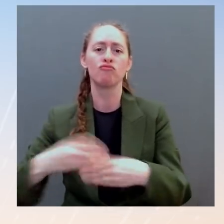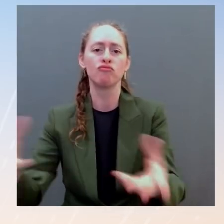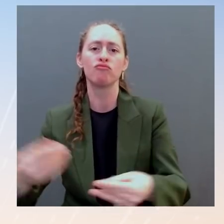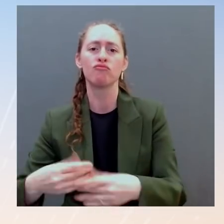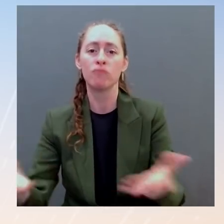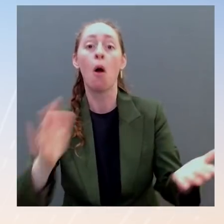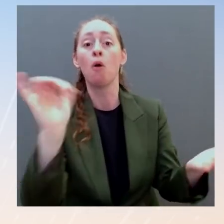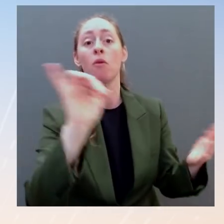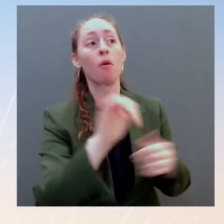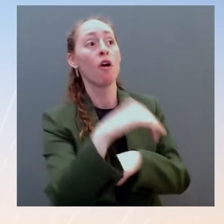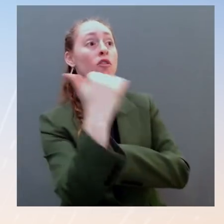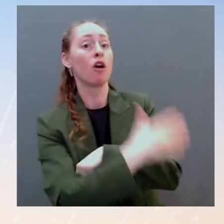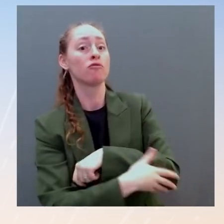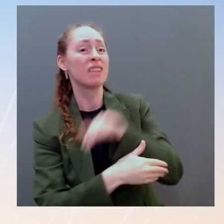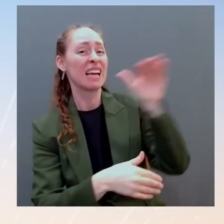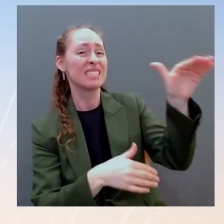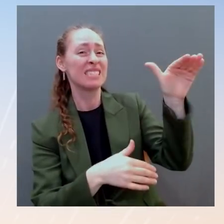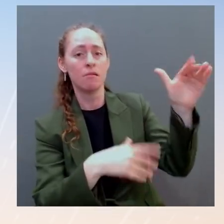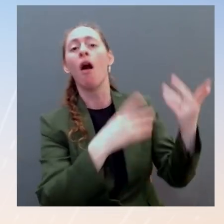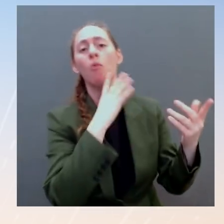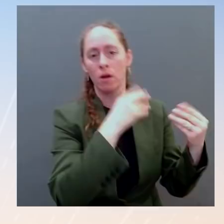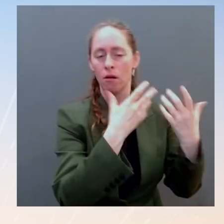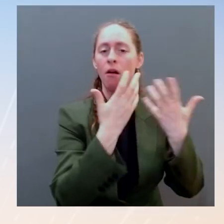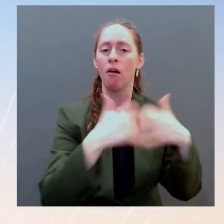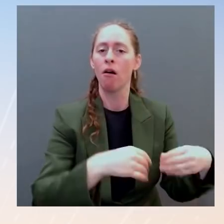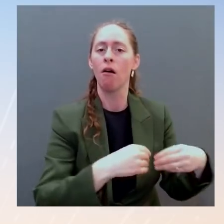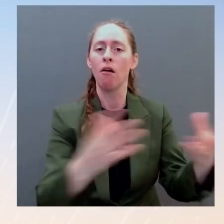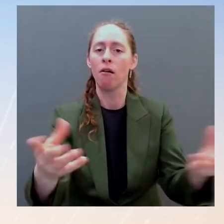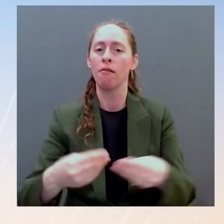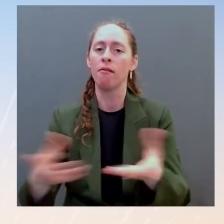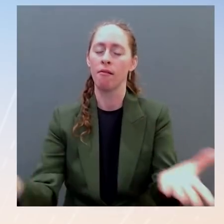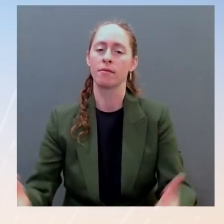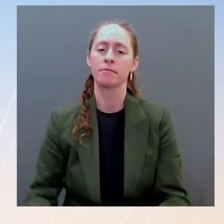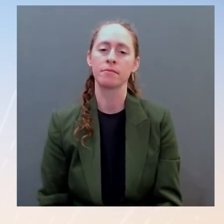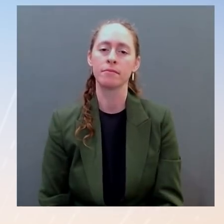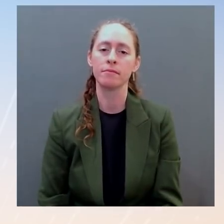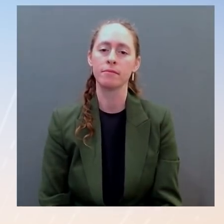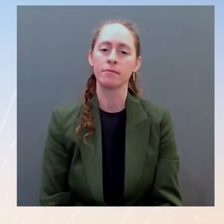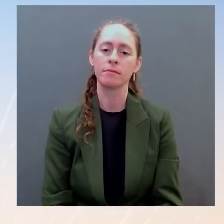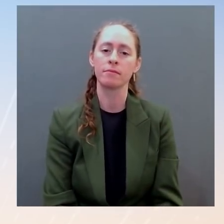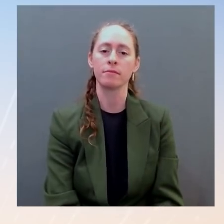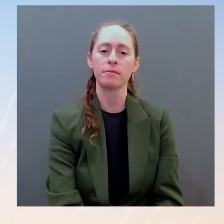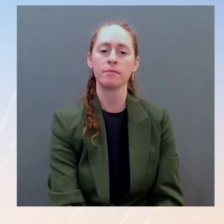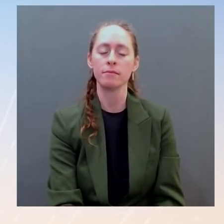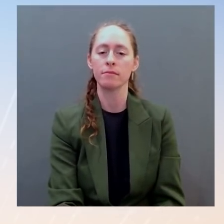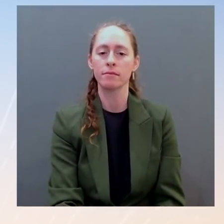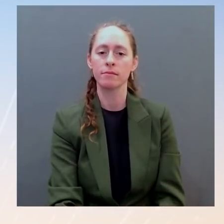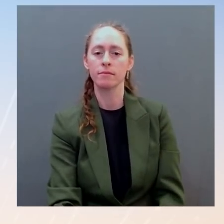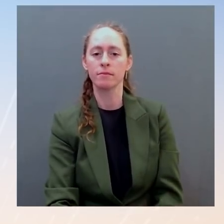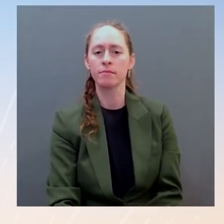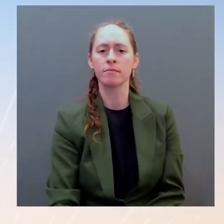We've also taken steps to fix issues with our supply chain to make sure goods are moving as quickly as possible.